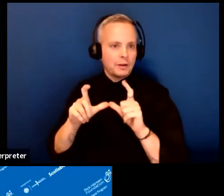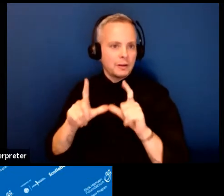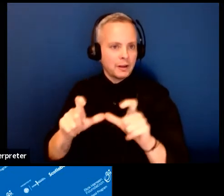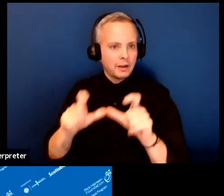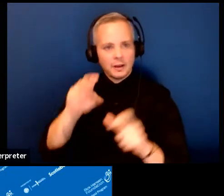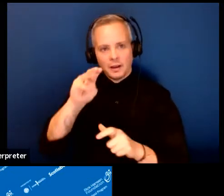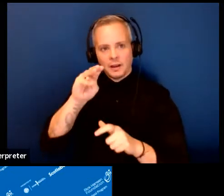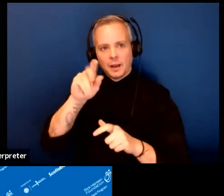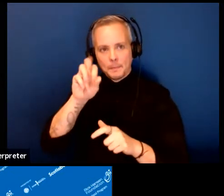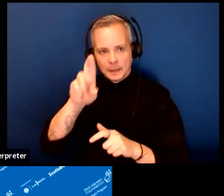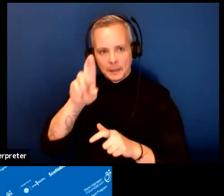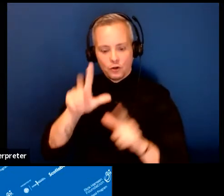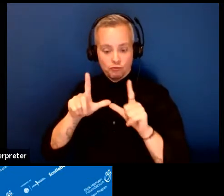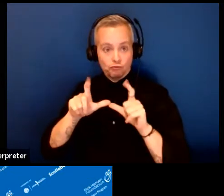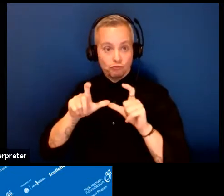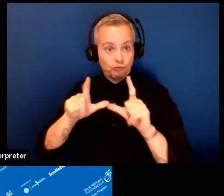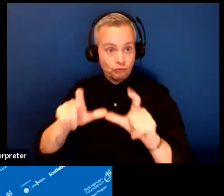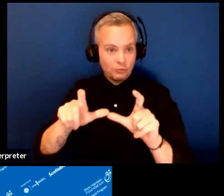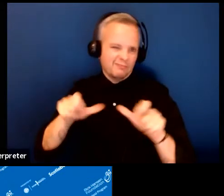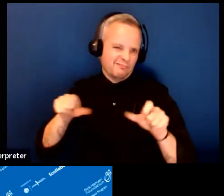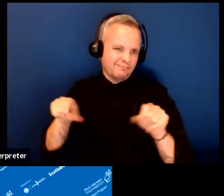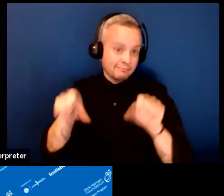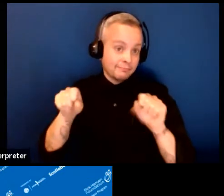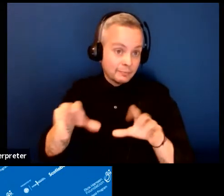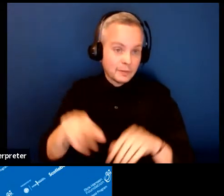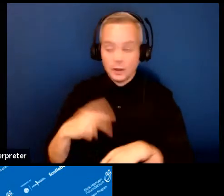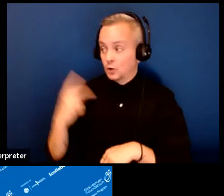AND THERE WERE TWO OF US IN THE FINALS FROM CANADA.